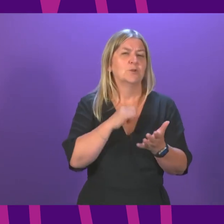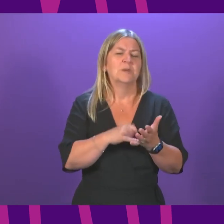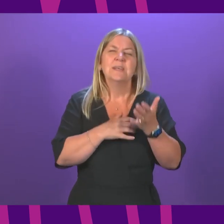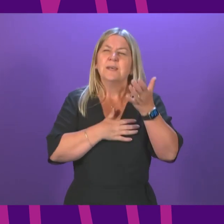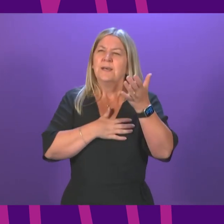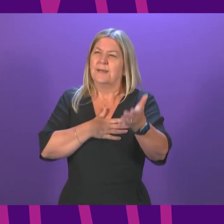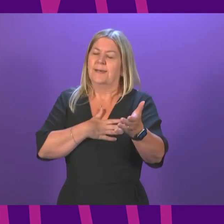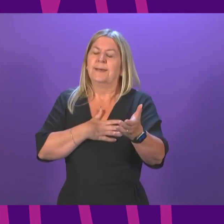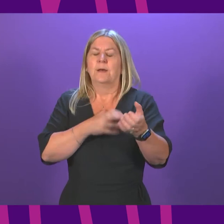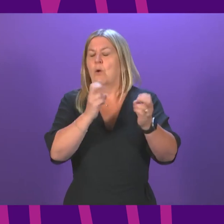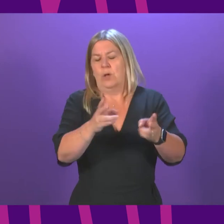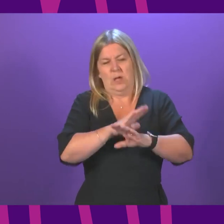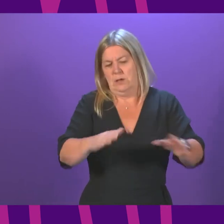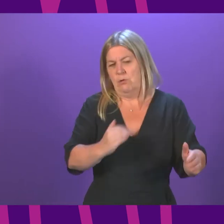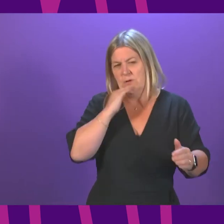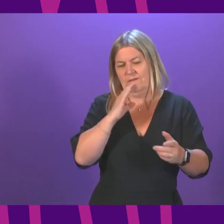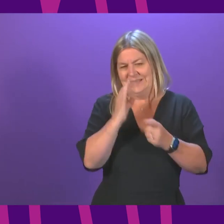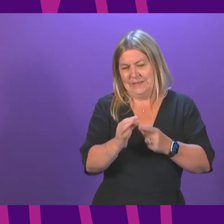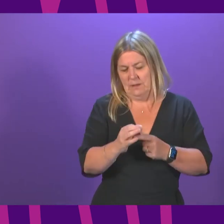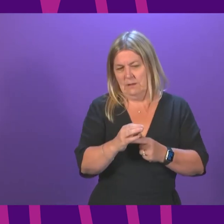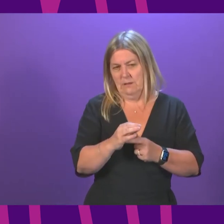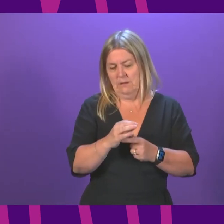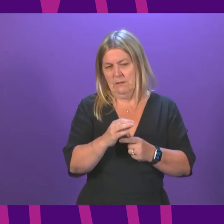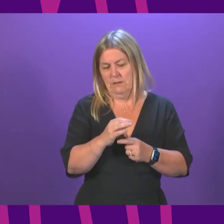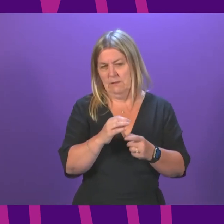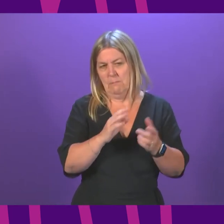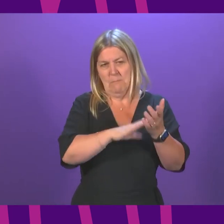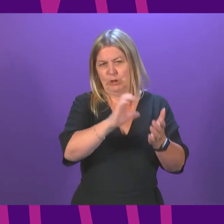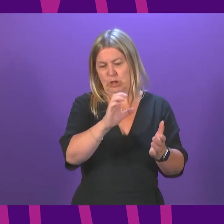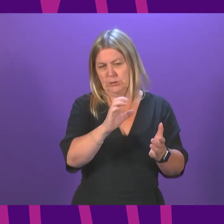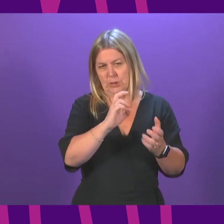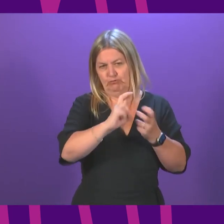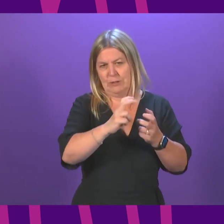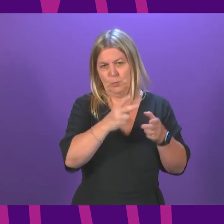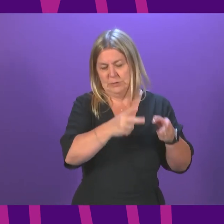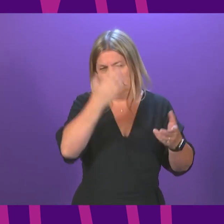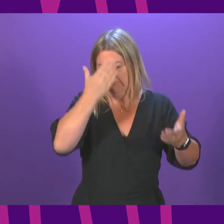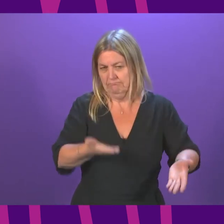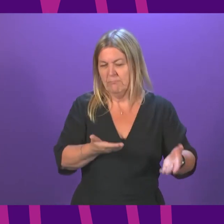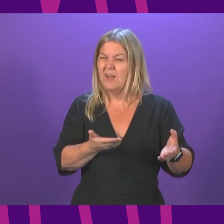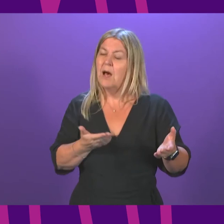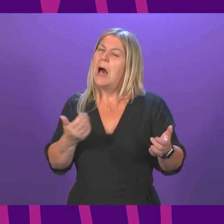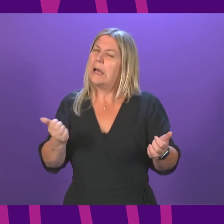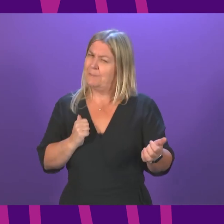I am not close to all the details about the Greater Manchester transport system, but I